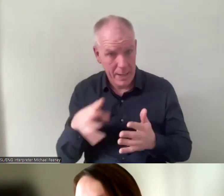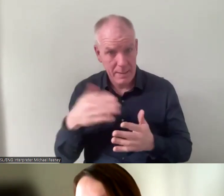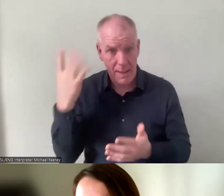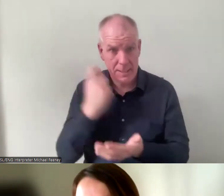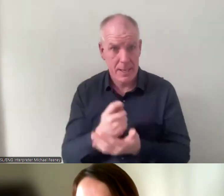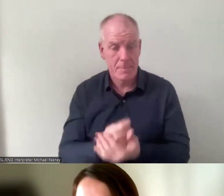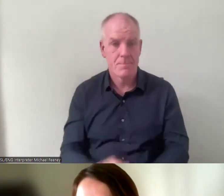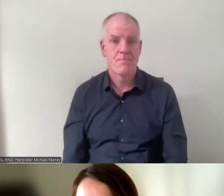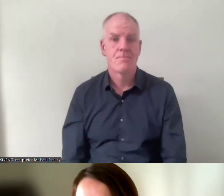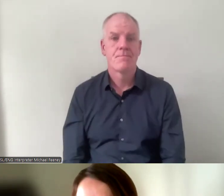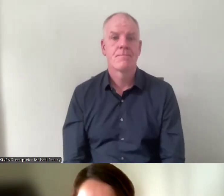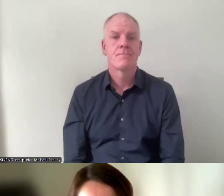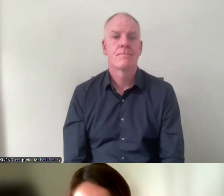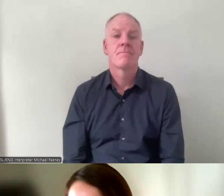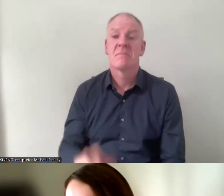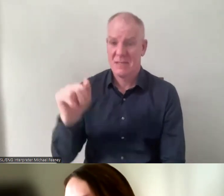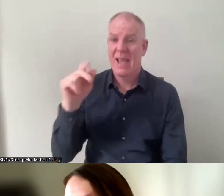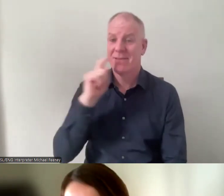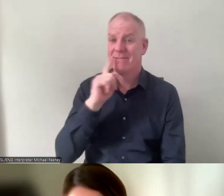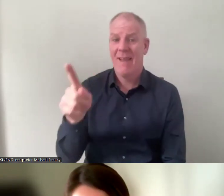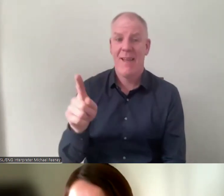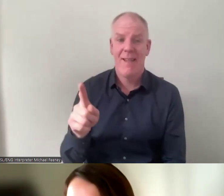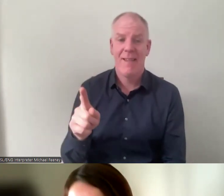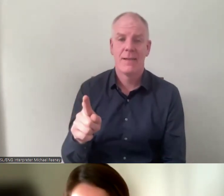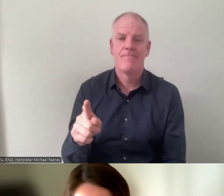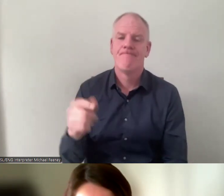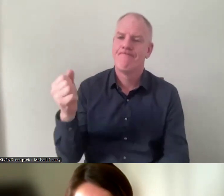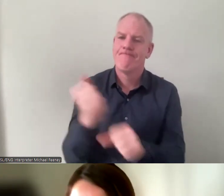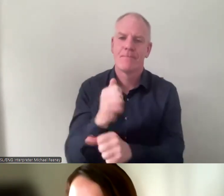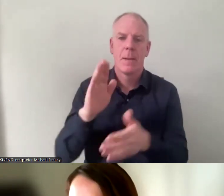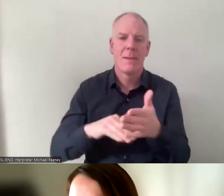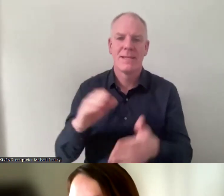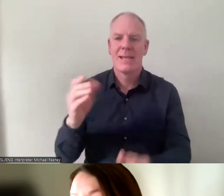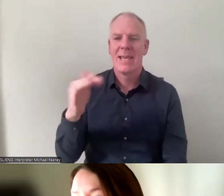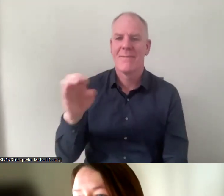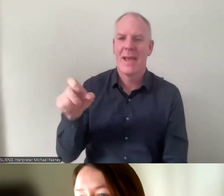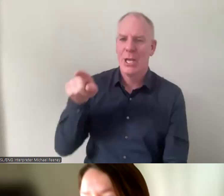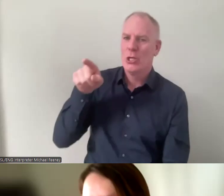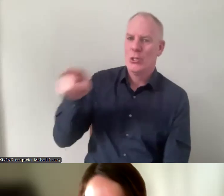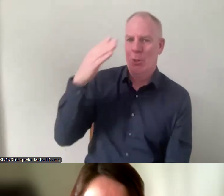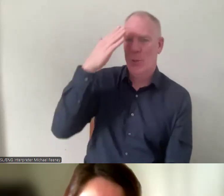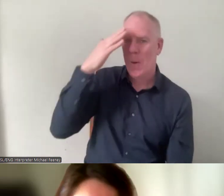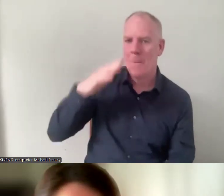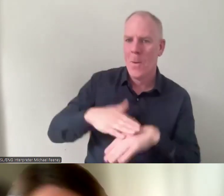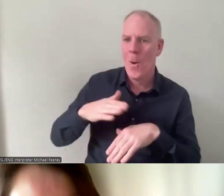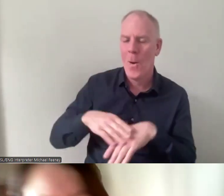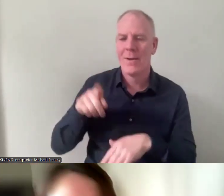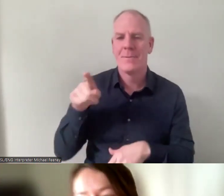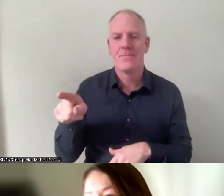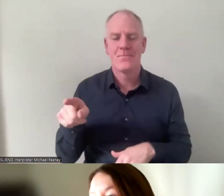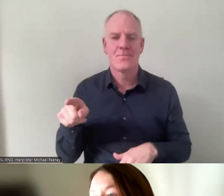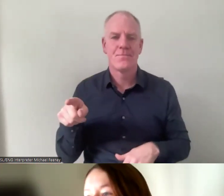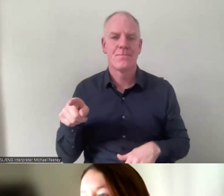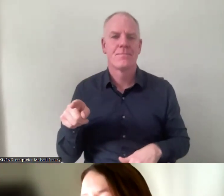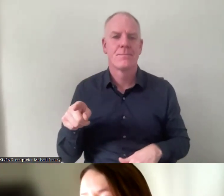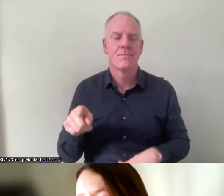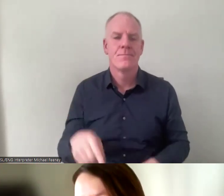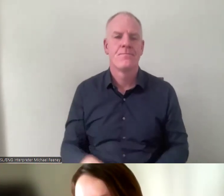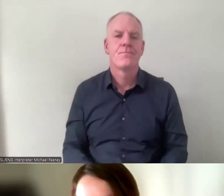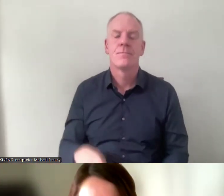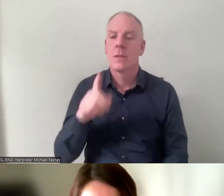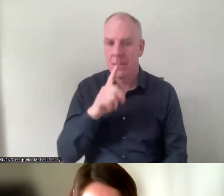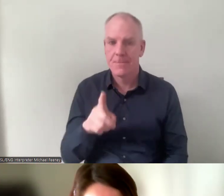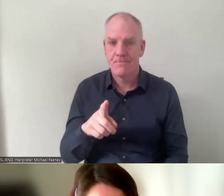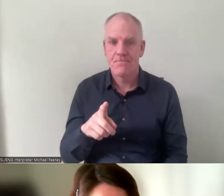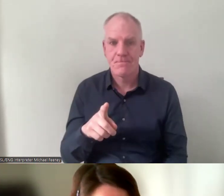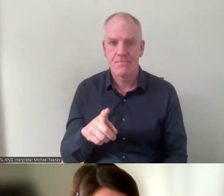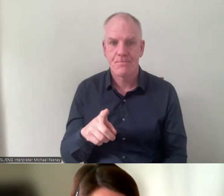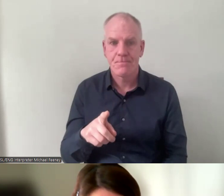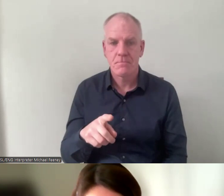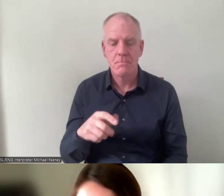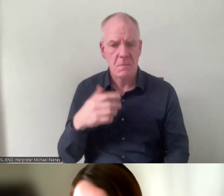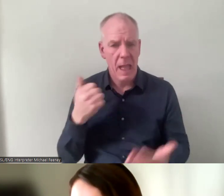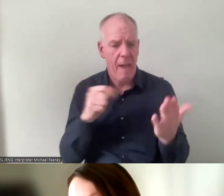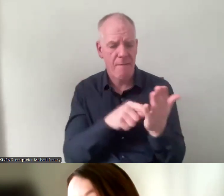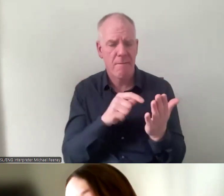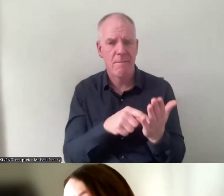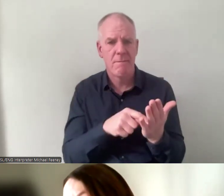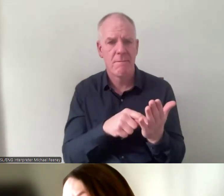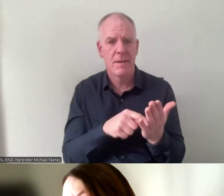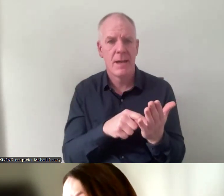Maria Canavan: I can chime in here. Joanne, I unfortunately we're missing Aoife, who is the kind of the curatorial link to this painting. But I actually don't have an